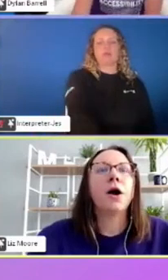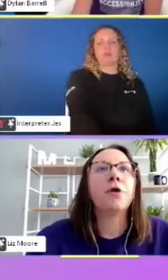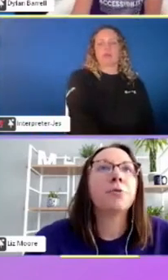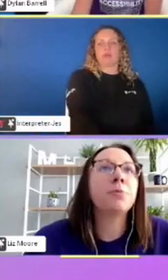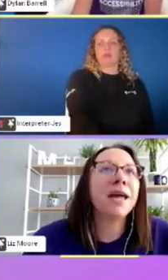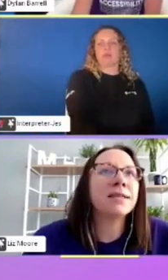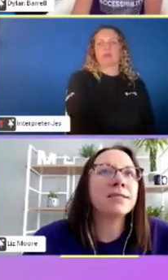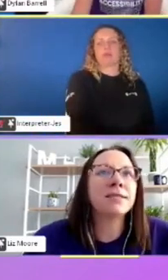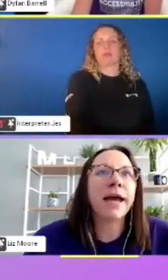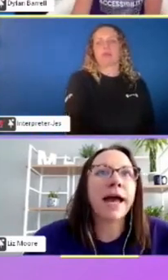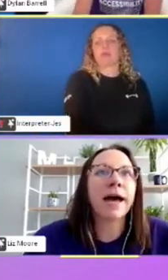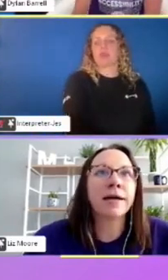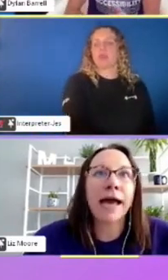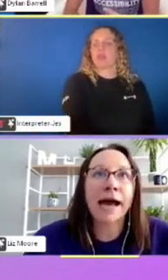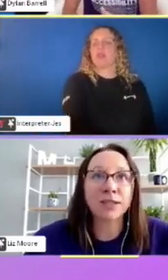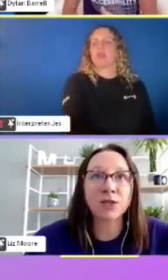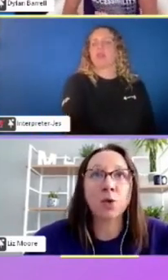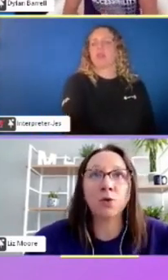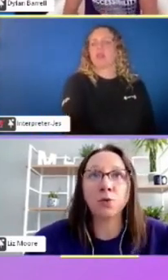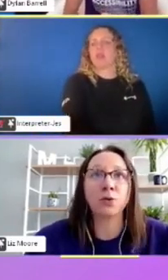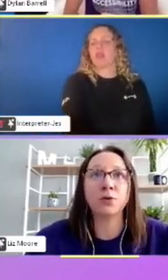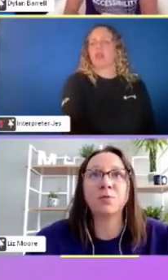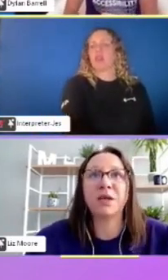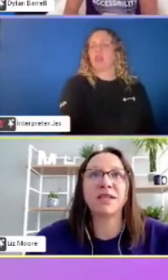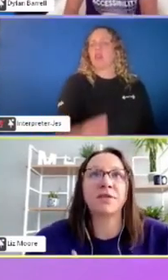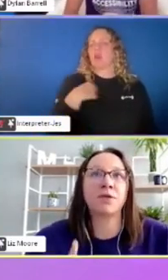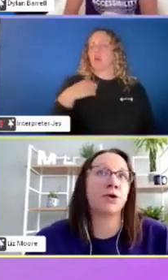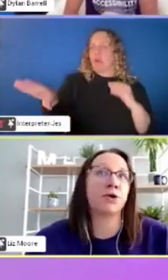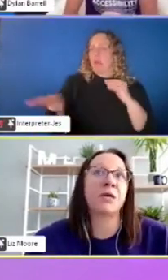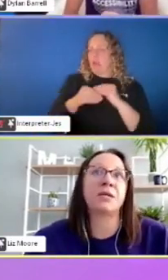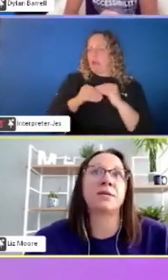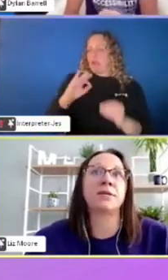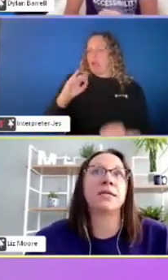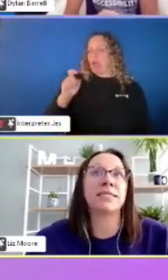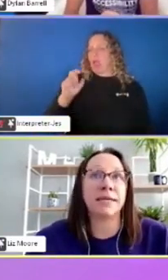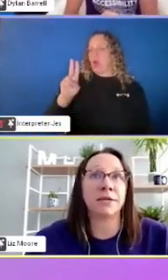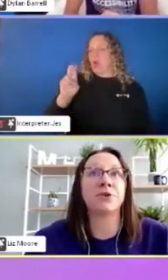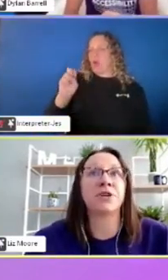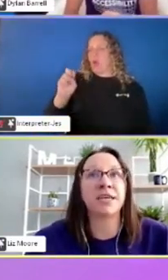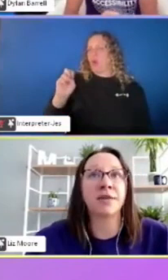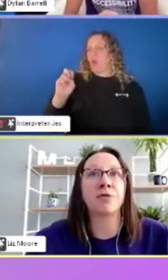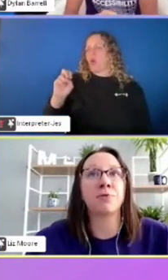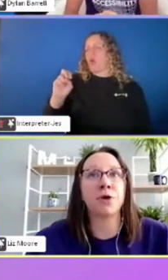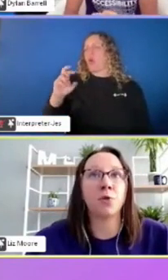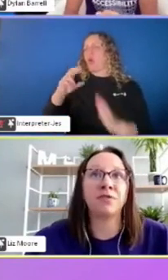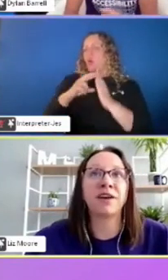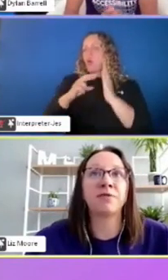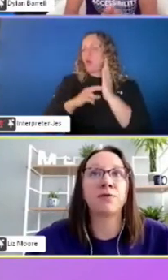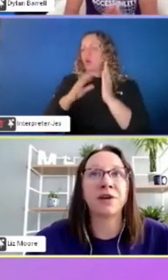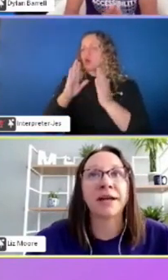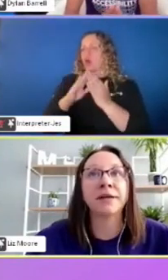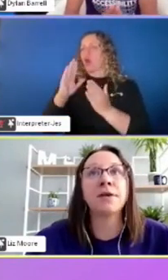"Are there plans to add axe-core rules based on the European standard N301549?"